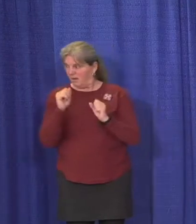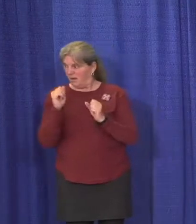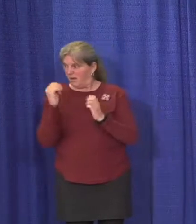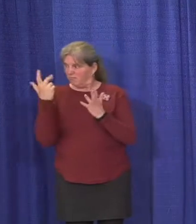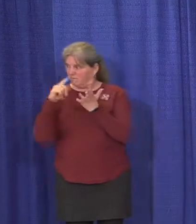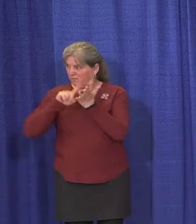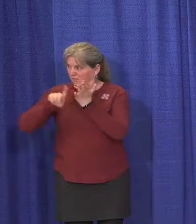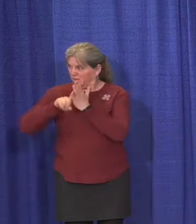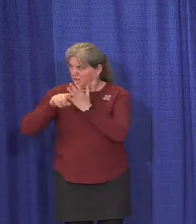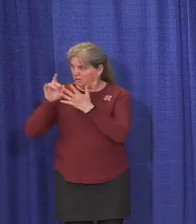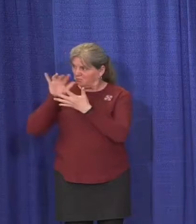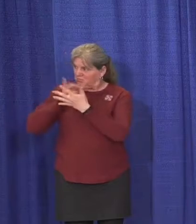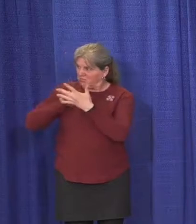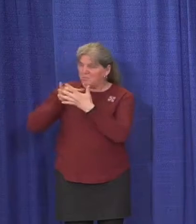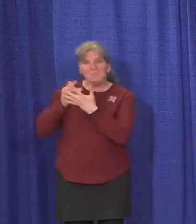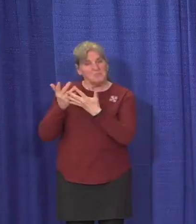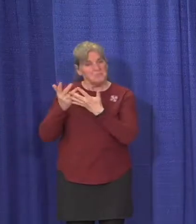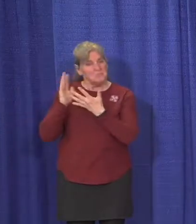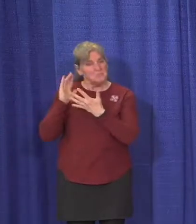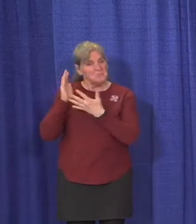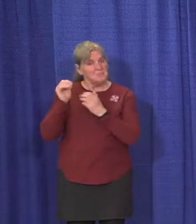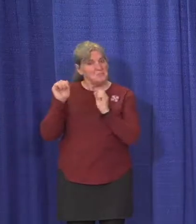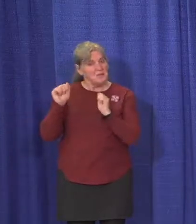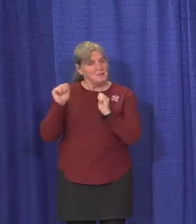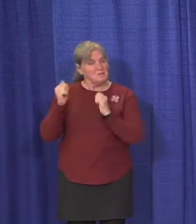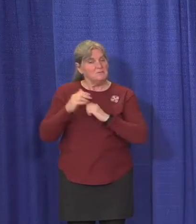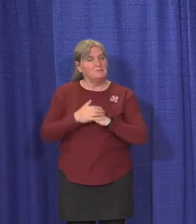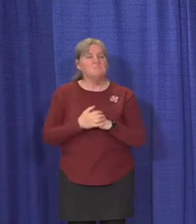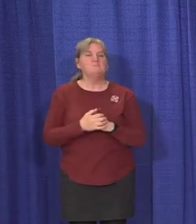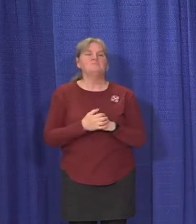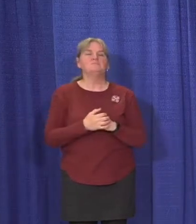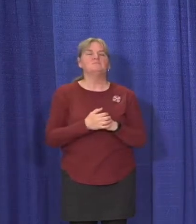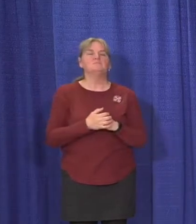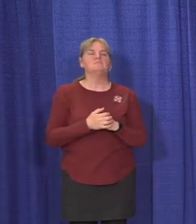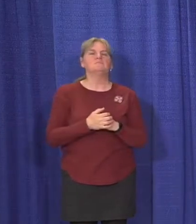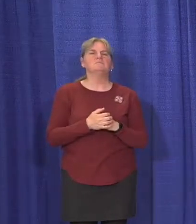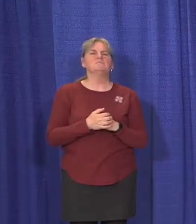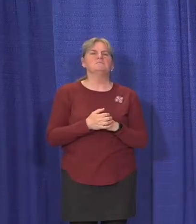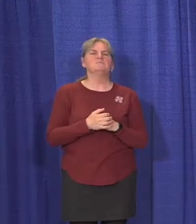and the demand was from our public.